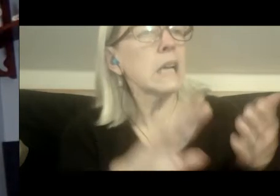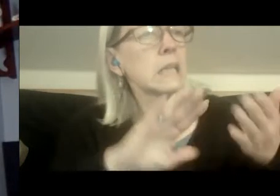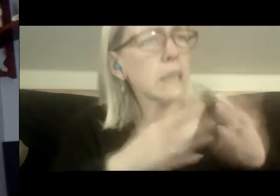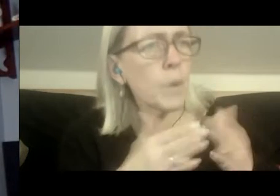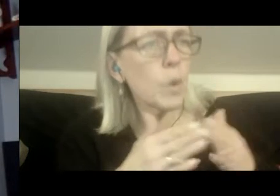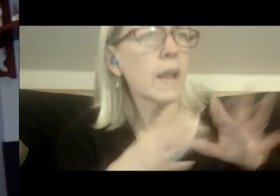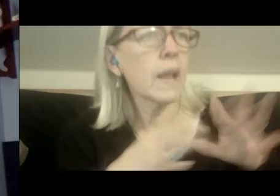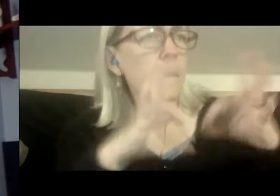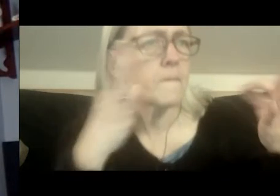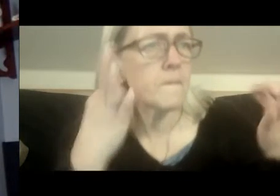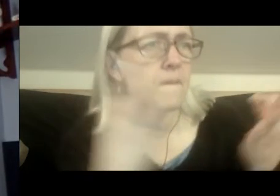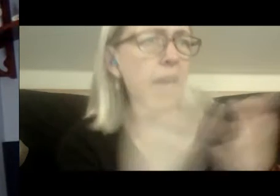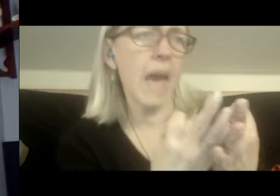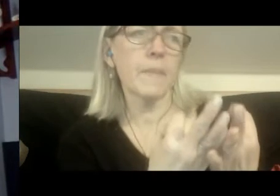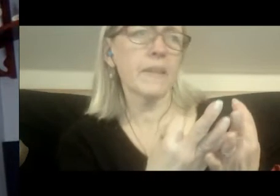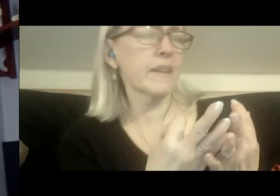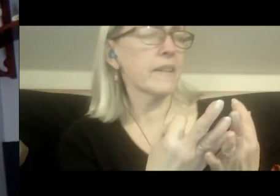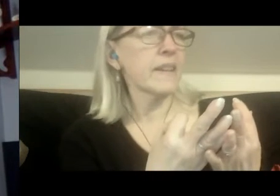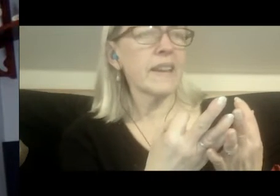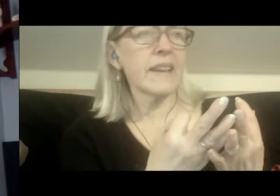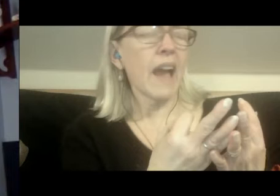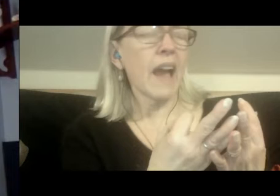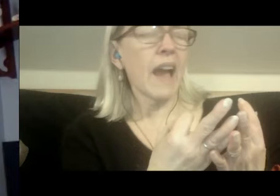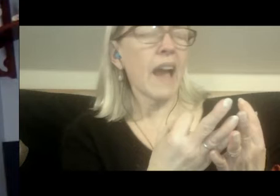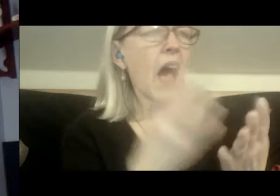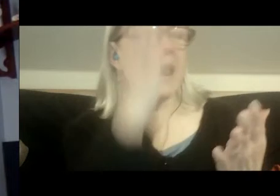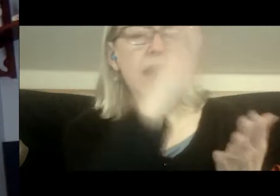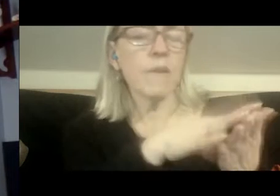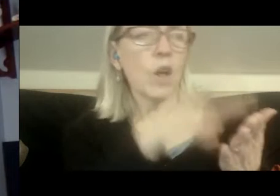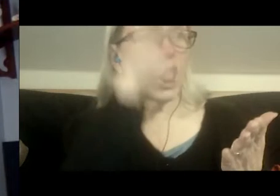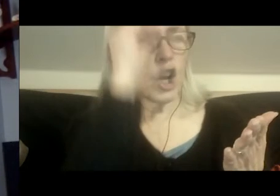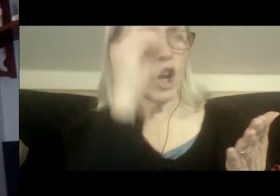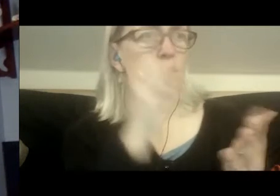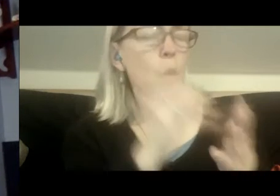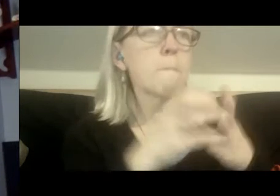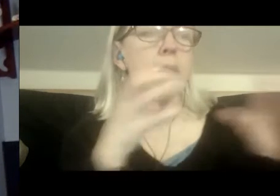I've learned so much at Brown, and I've met so many wonderful friends at Brown, and I'm so, so grateful for that.